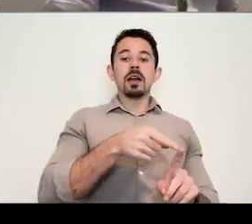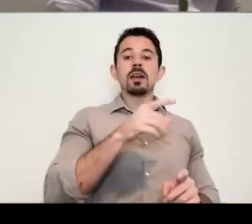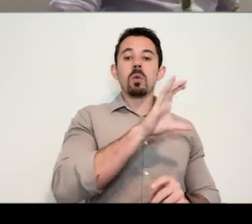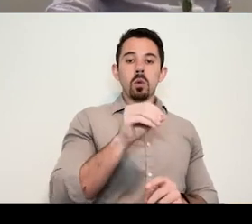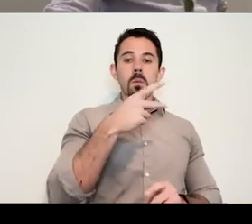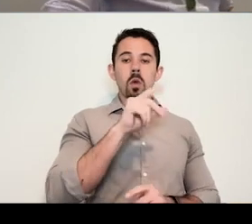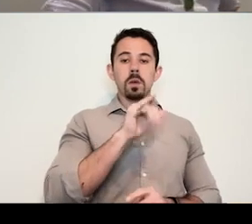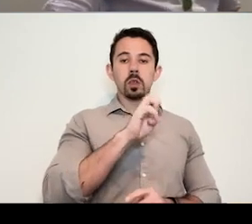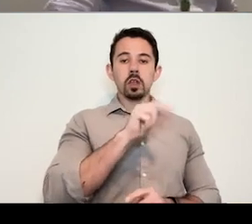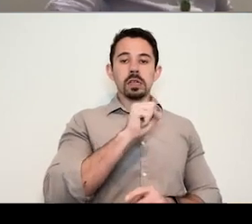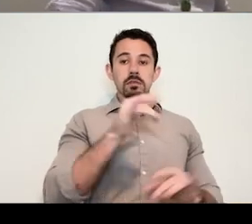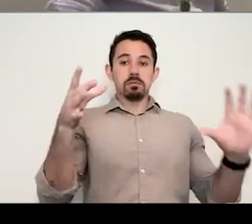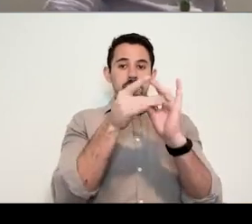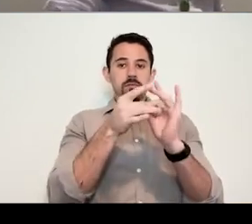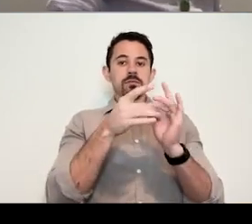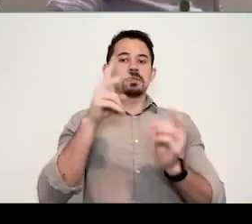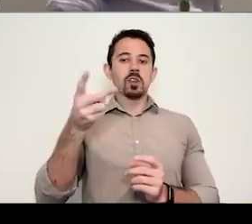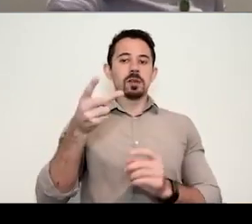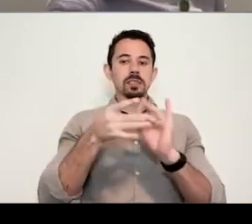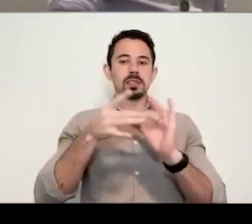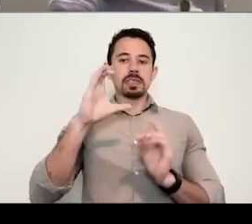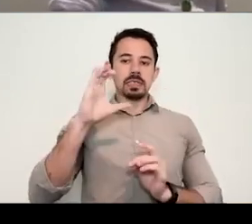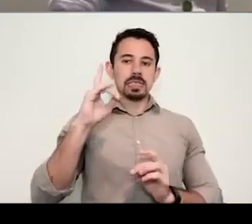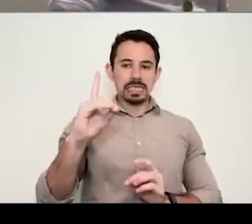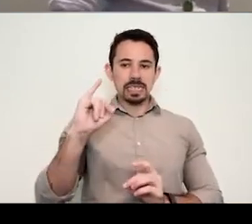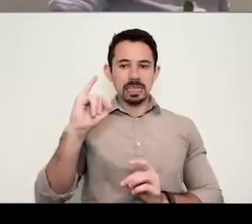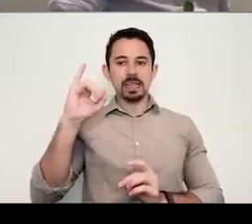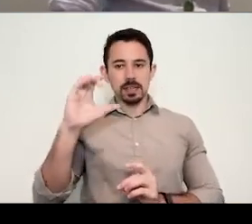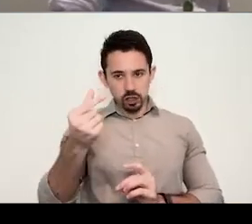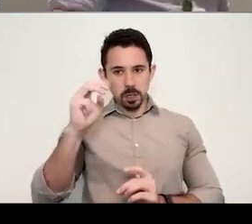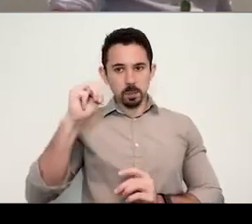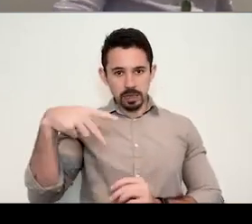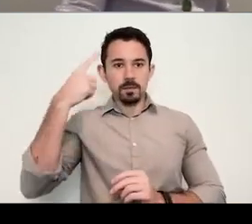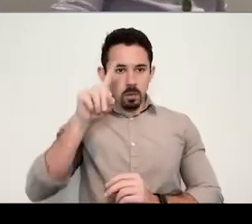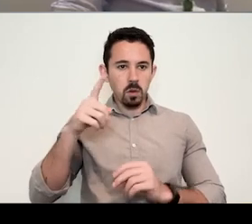In the periplasm, modifying carbohydrate active enzymes can be found which alter